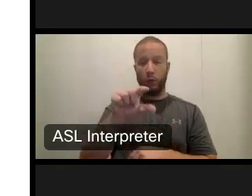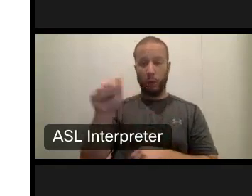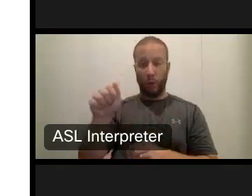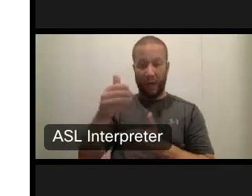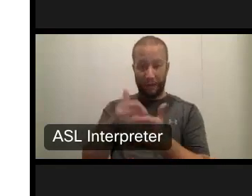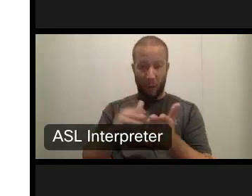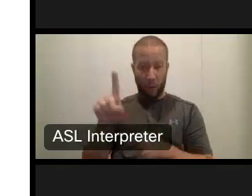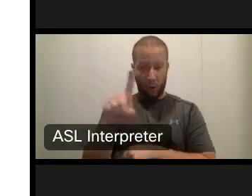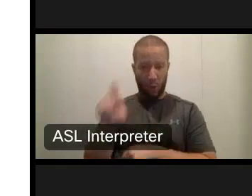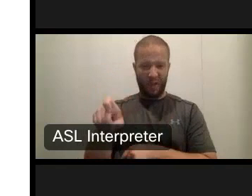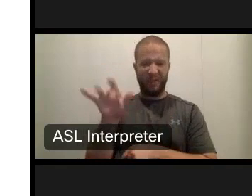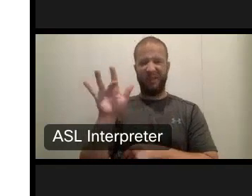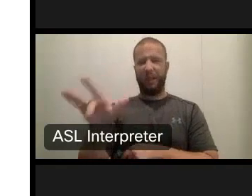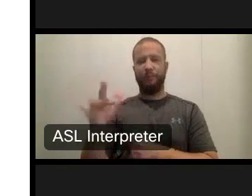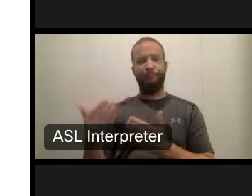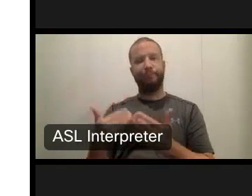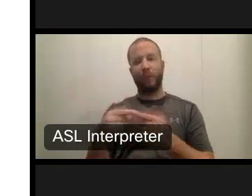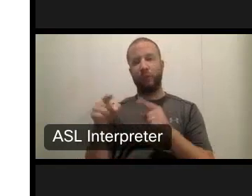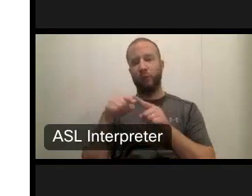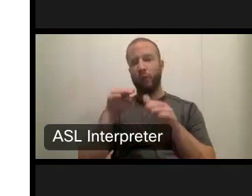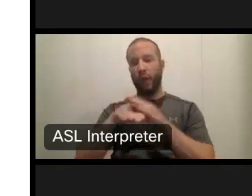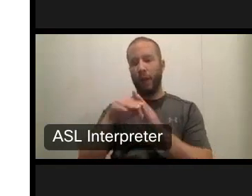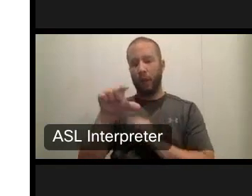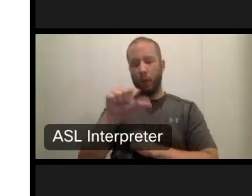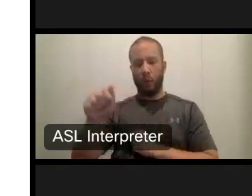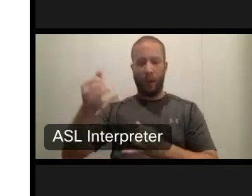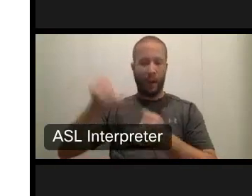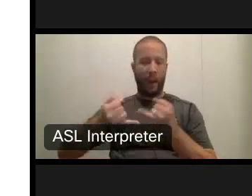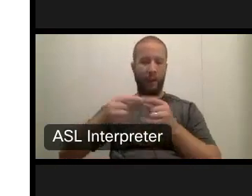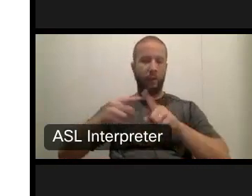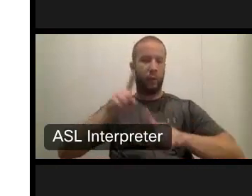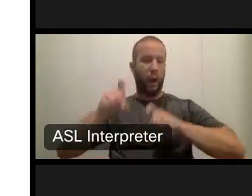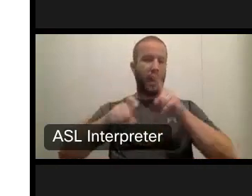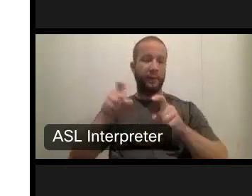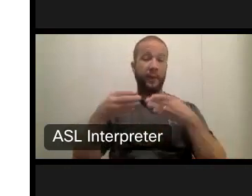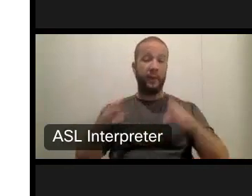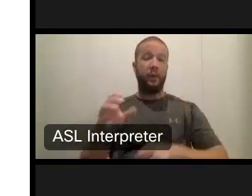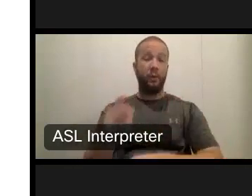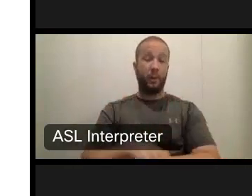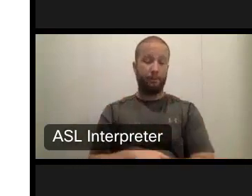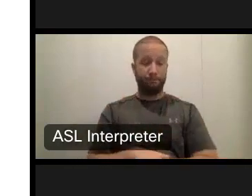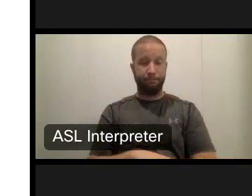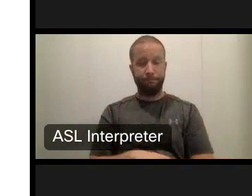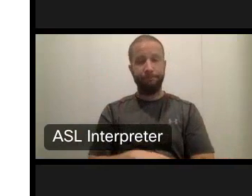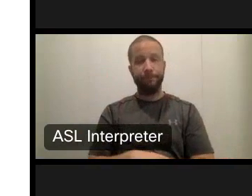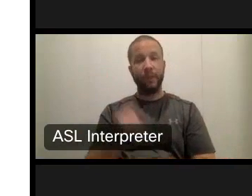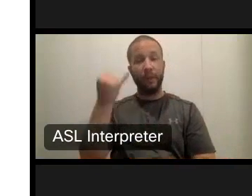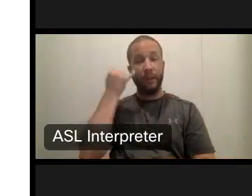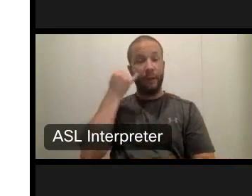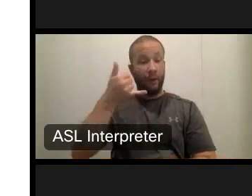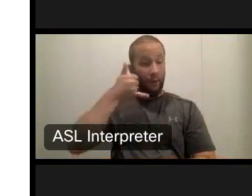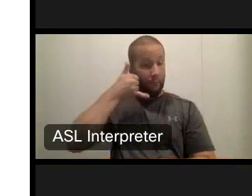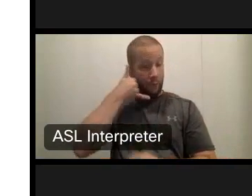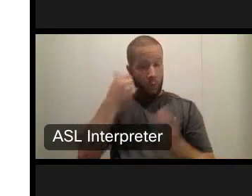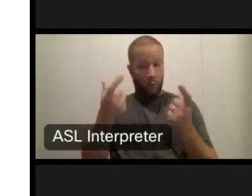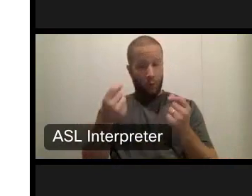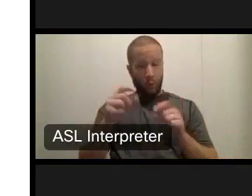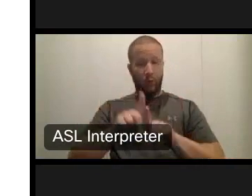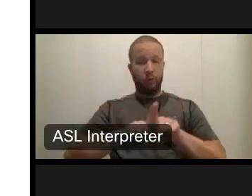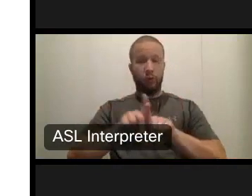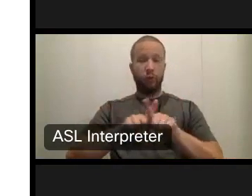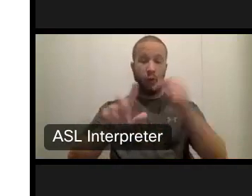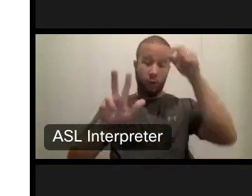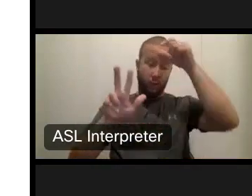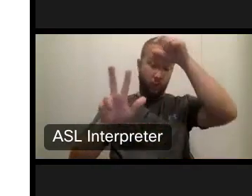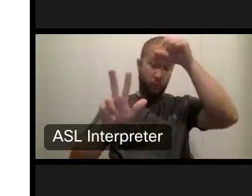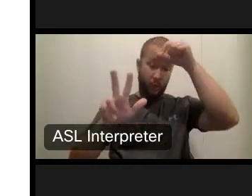mark icon to access the Q a to ask a question if you dial in by phone dial Star 3 to use the raise